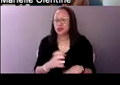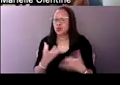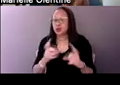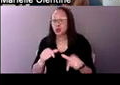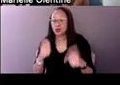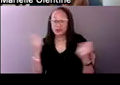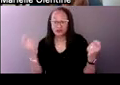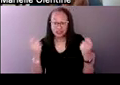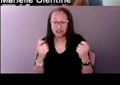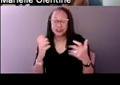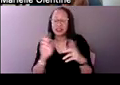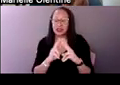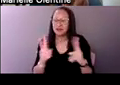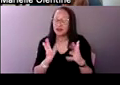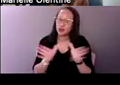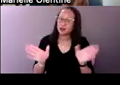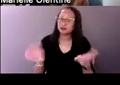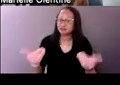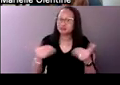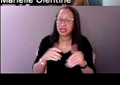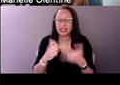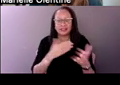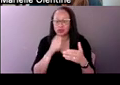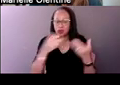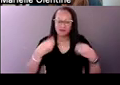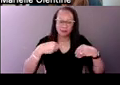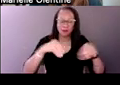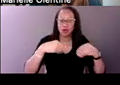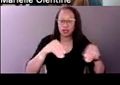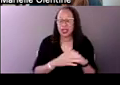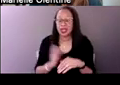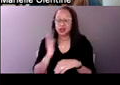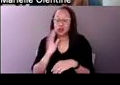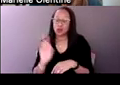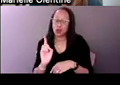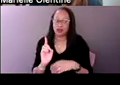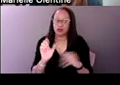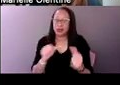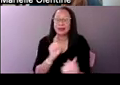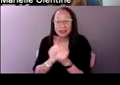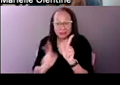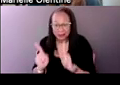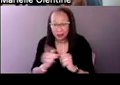selling a film at a film festival is very, very difficult, and has been very, very difficult for many years now.